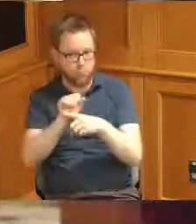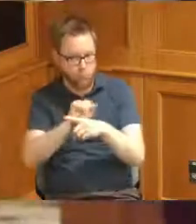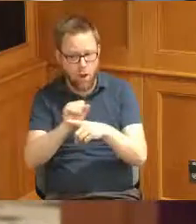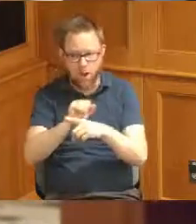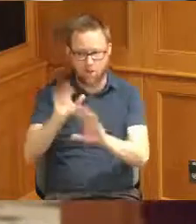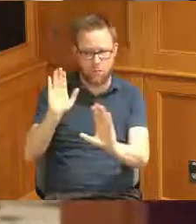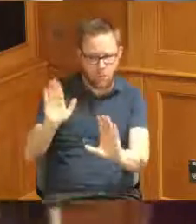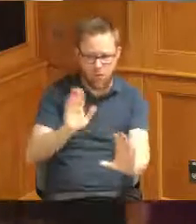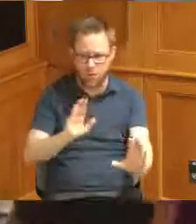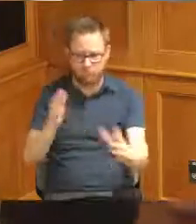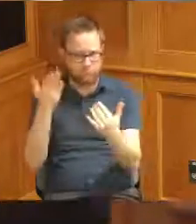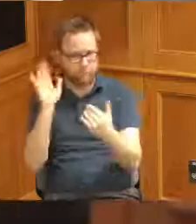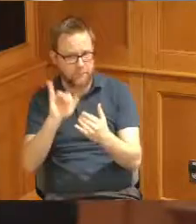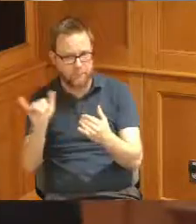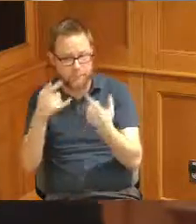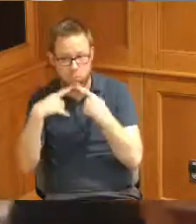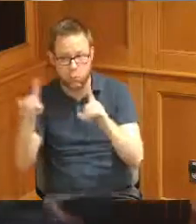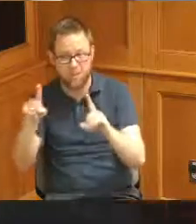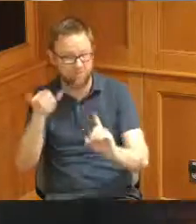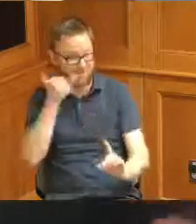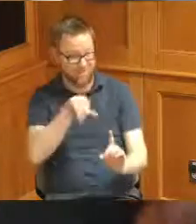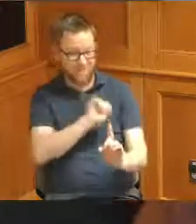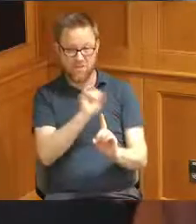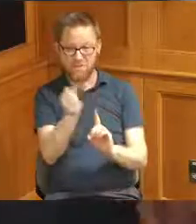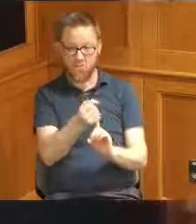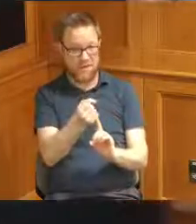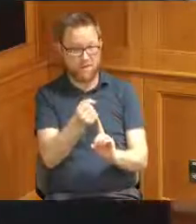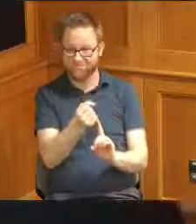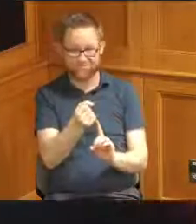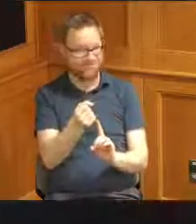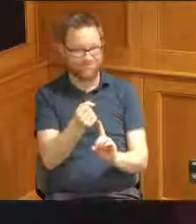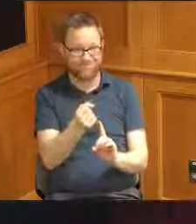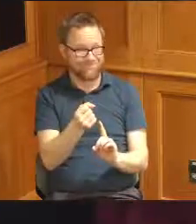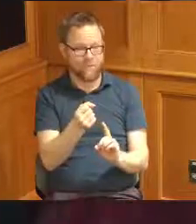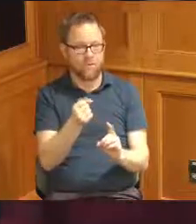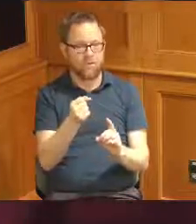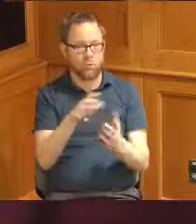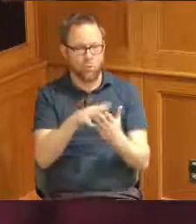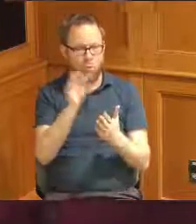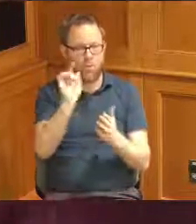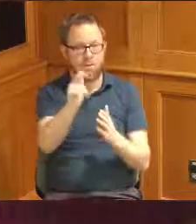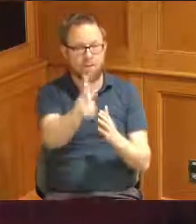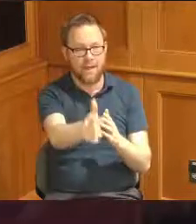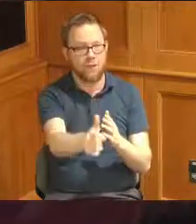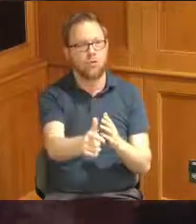systems in this scenario we learned after the fact and and actually it towards the end of our of the